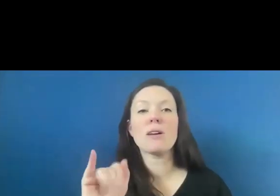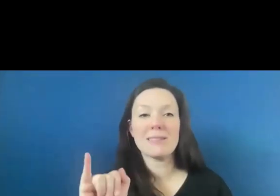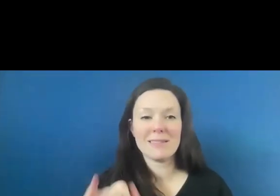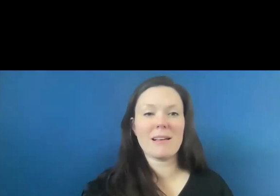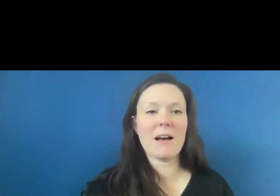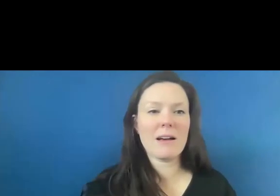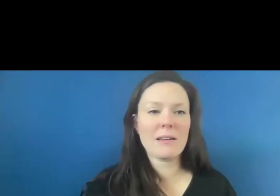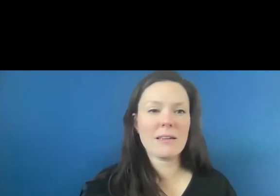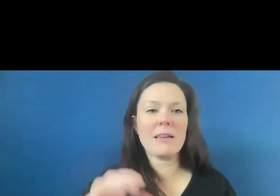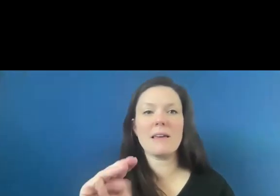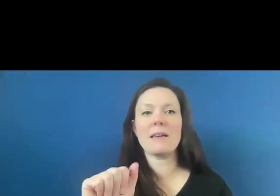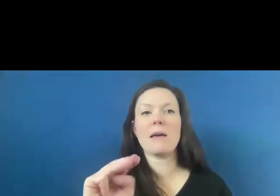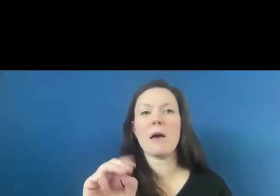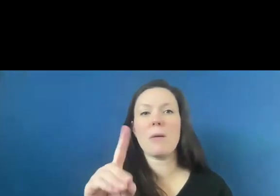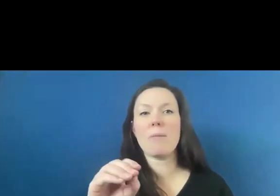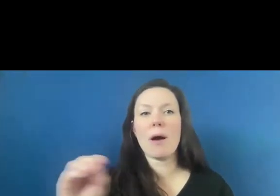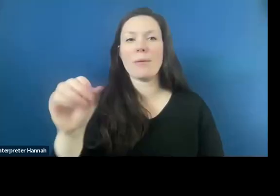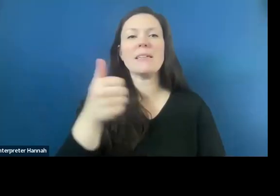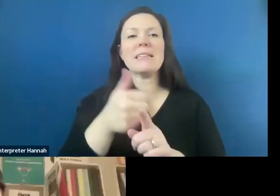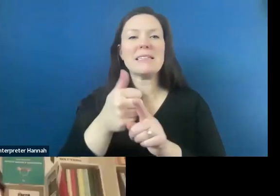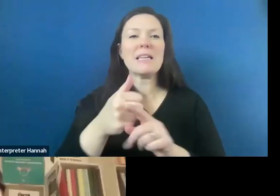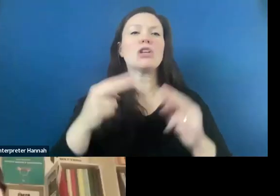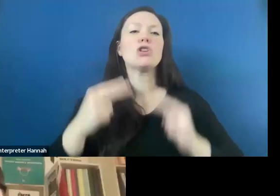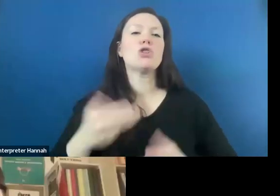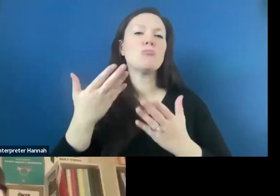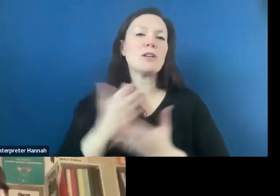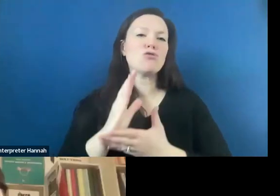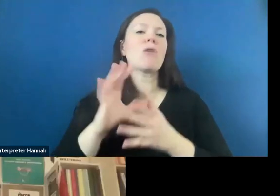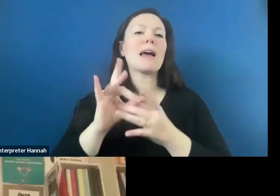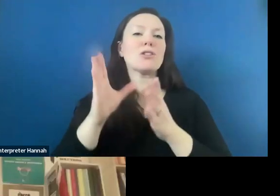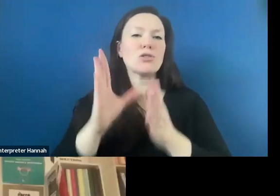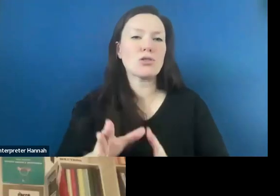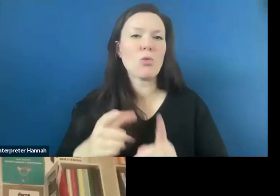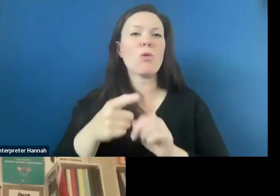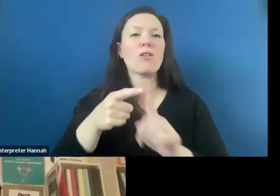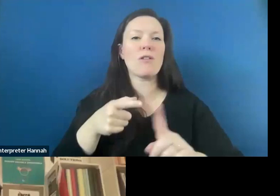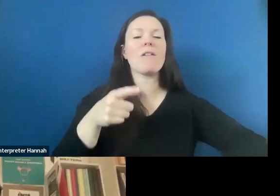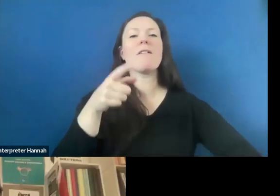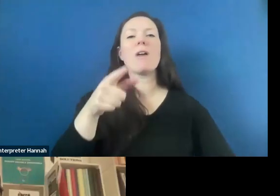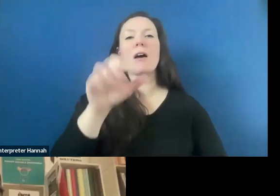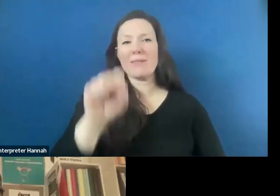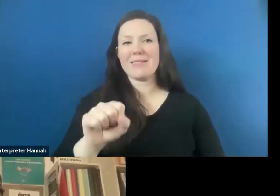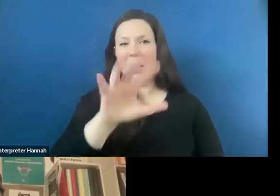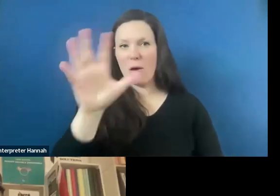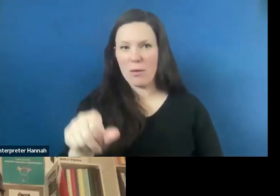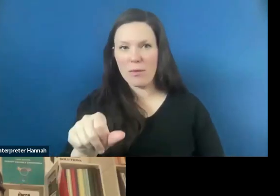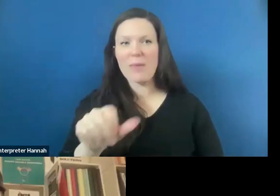and activism and human rights educator from Johannesburg, South Africa. He currently serves as the coordinator of the StopEACOP Campaign